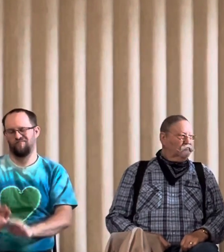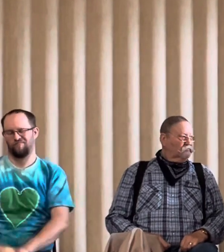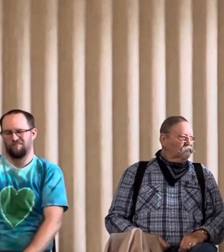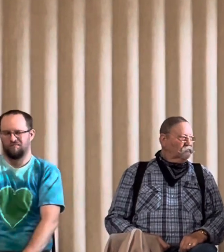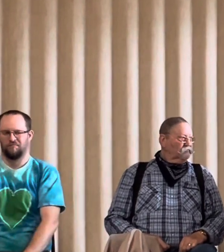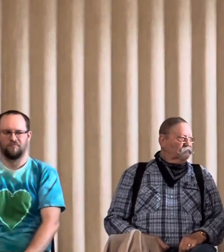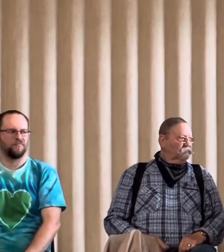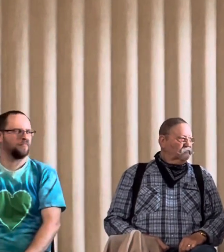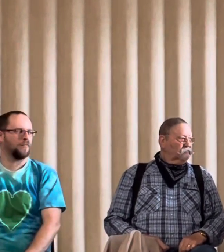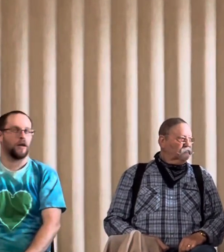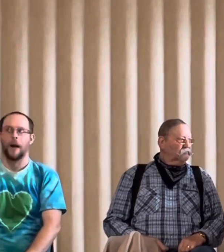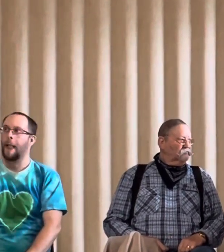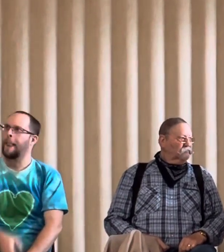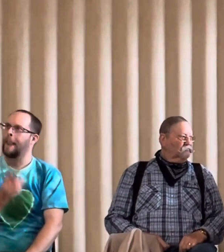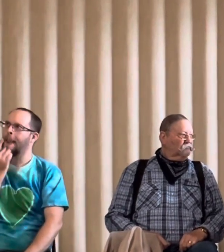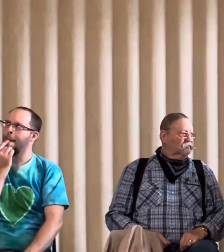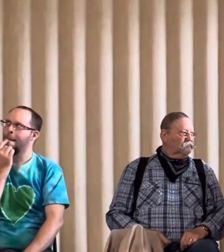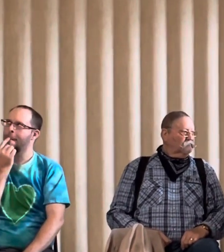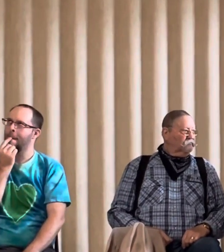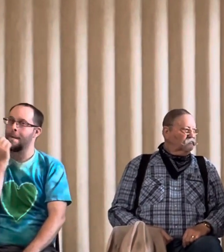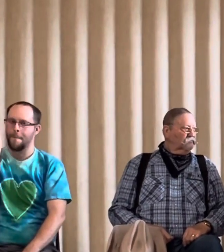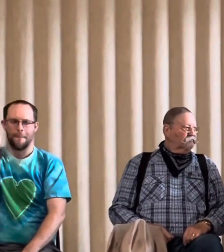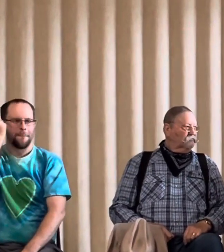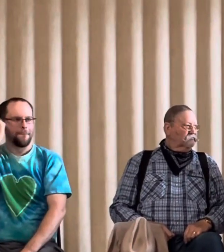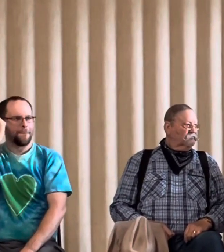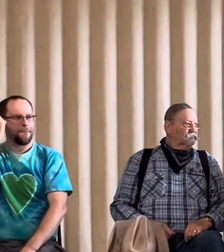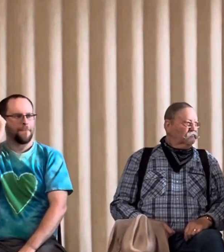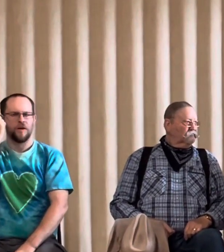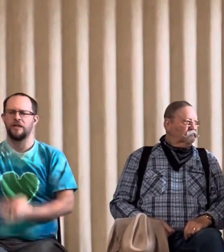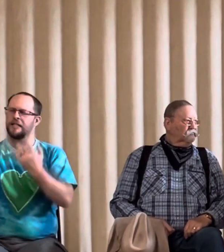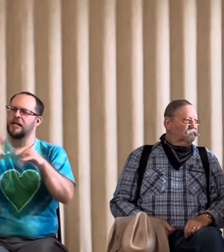A thought pops into my head. "Do you still have your camper van?"